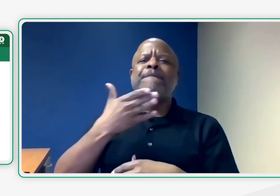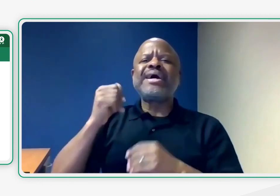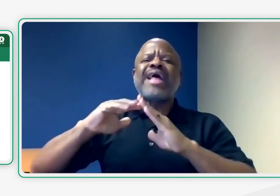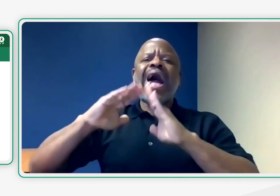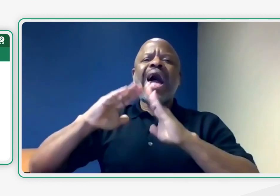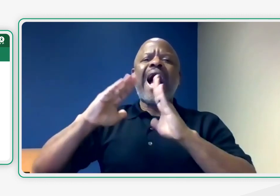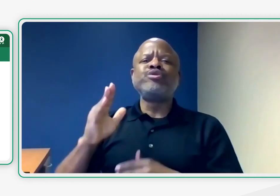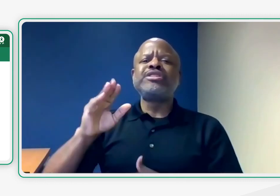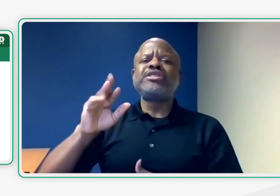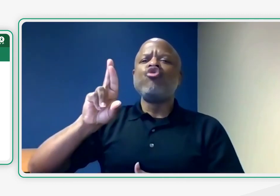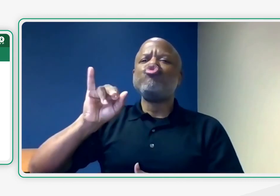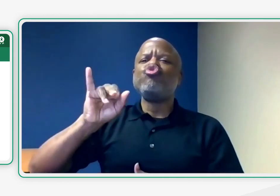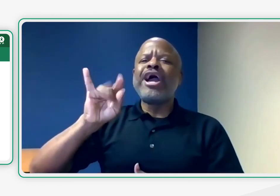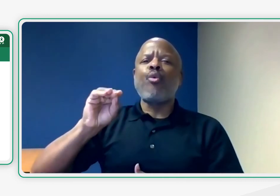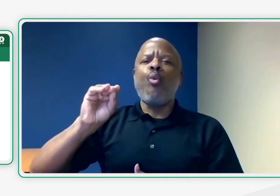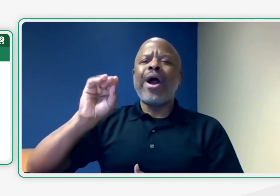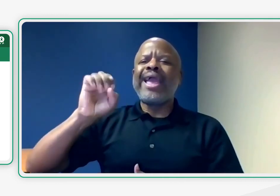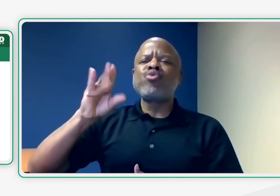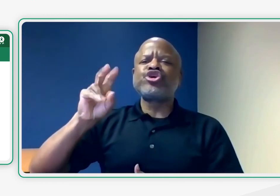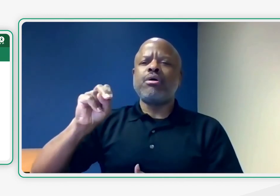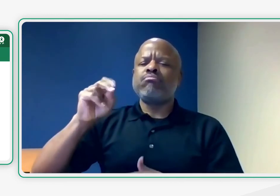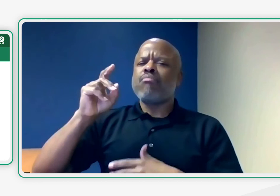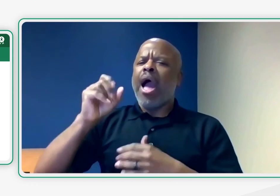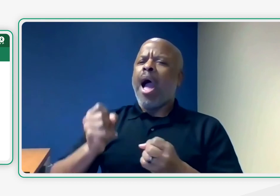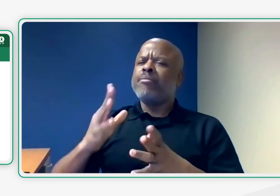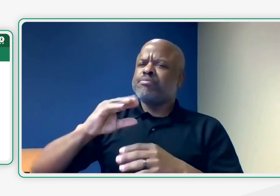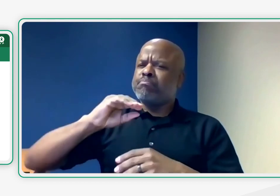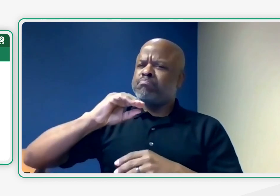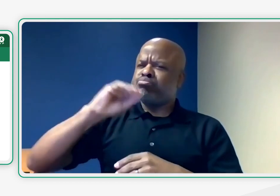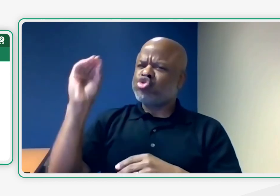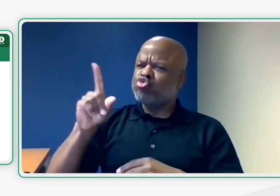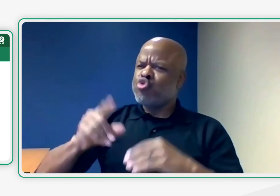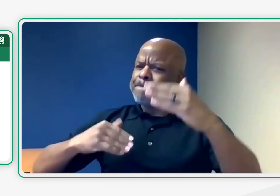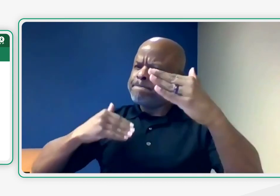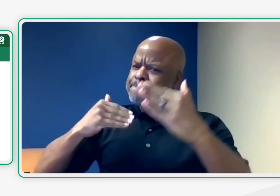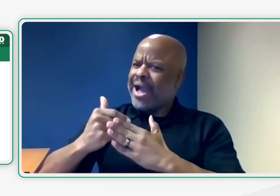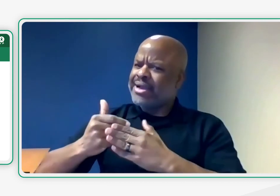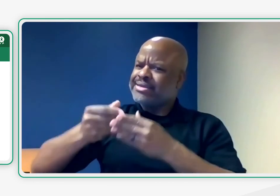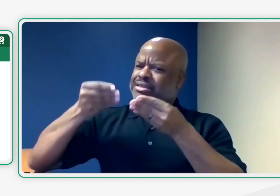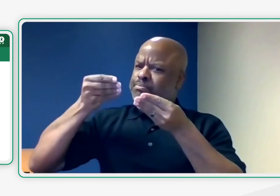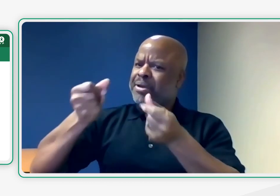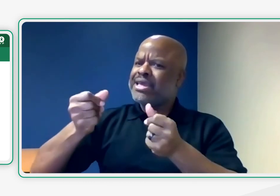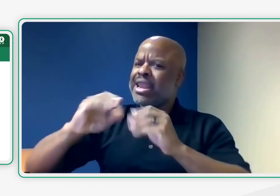So, first I'd like to poll the audience. What is the best housing ratio equation? Which means: